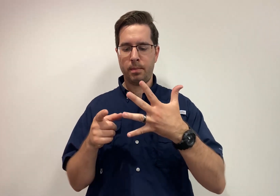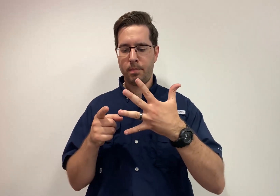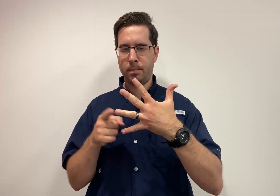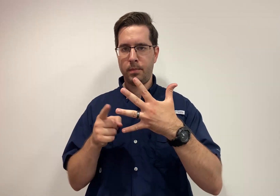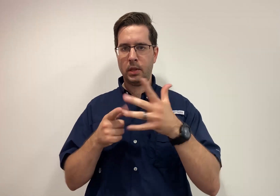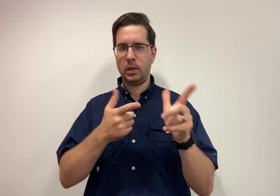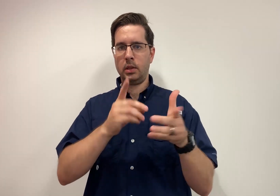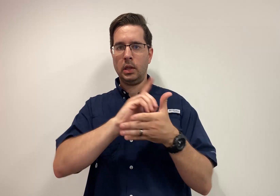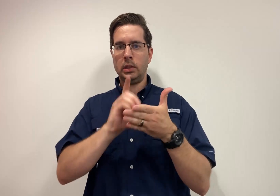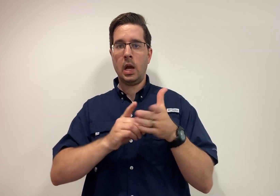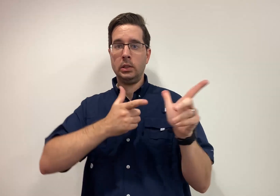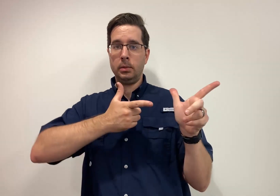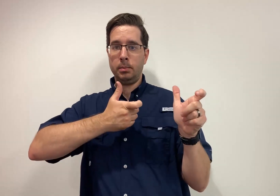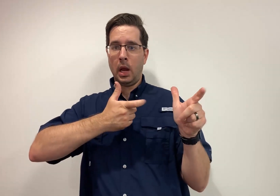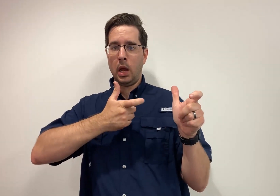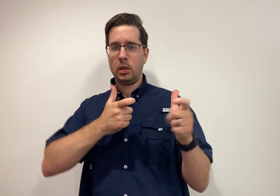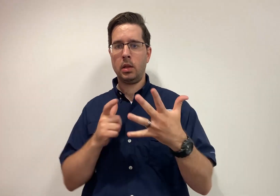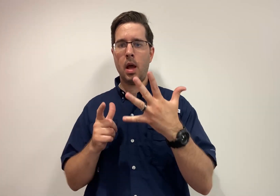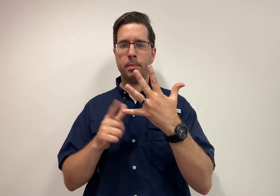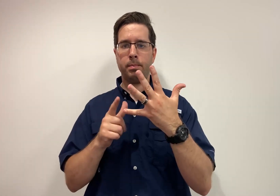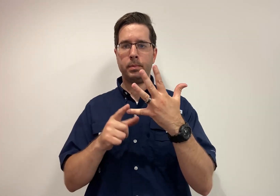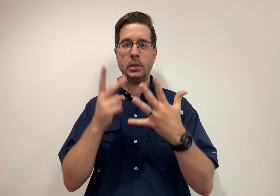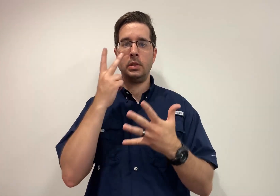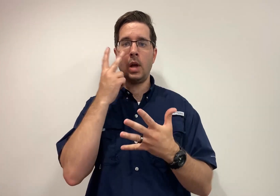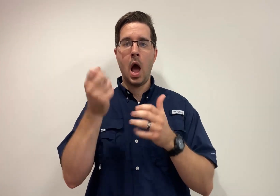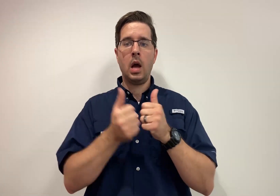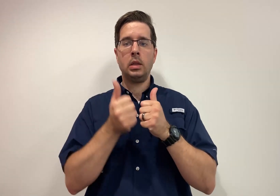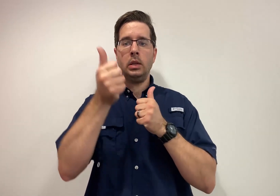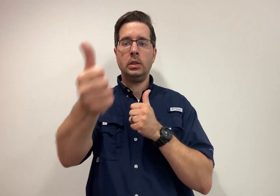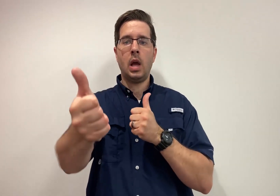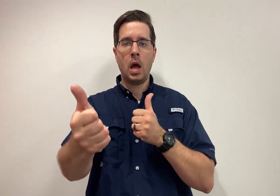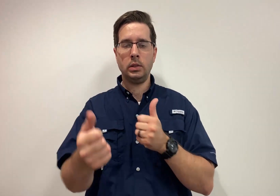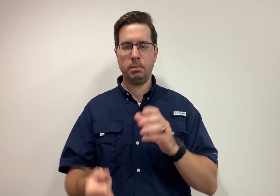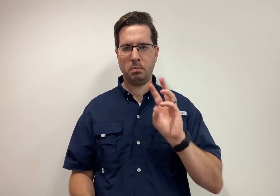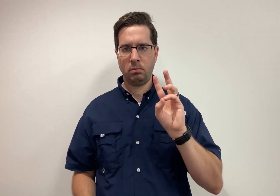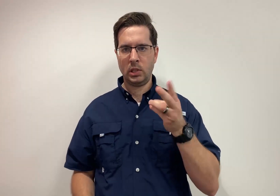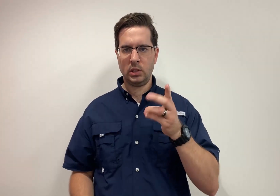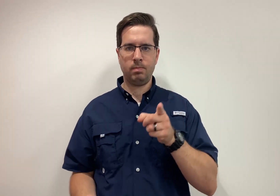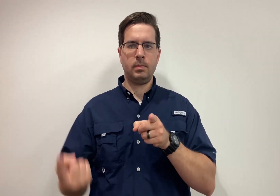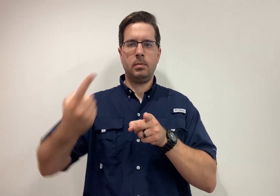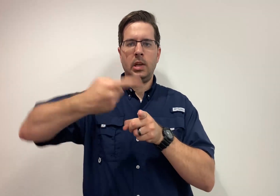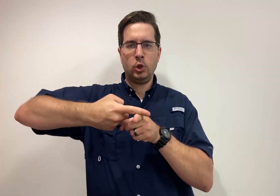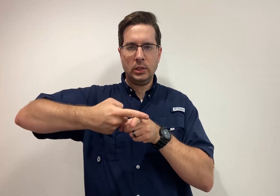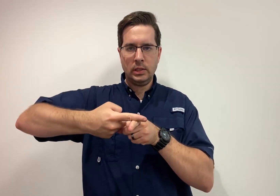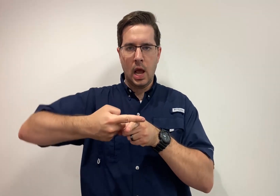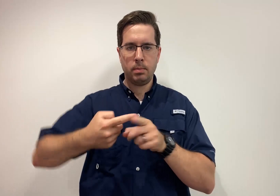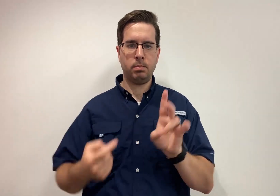(4) design speed, (5) sight distance, (6) intersection,